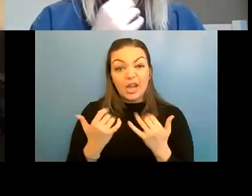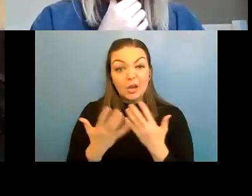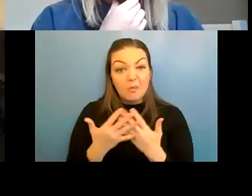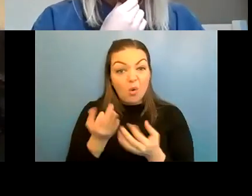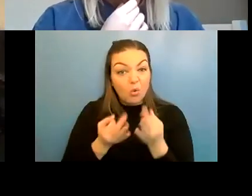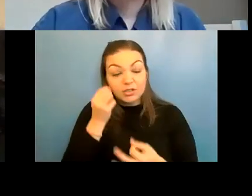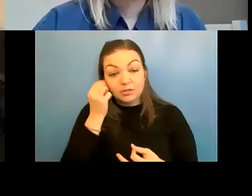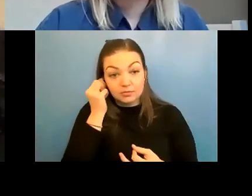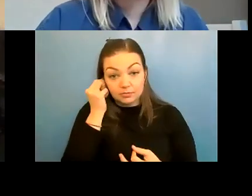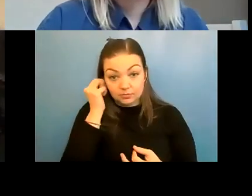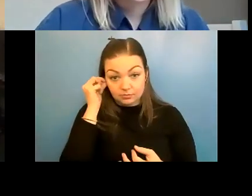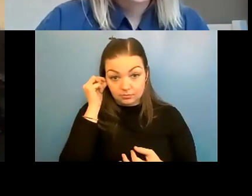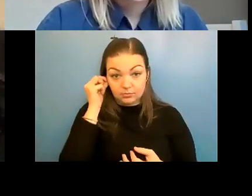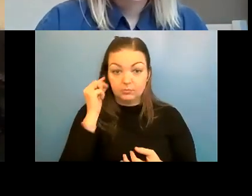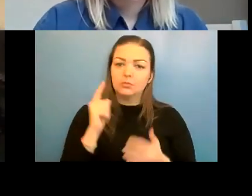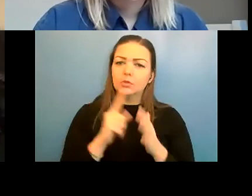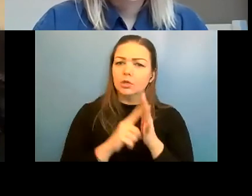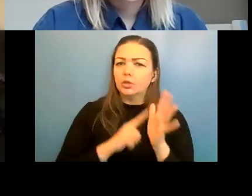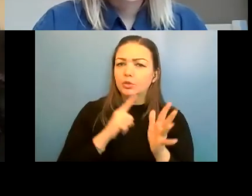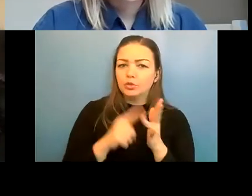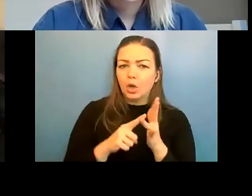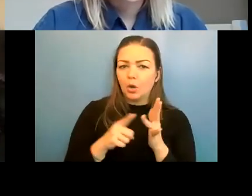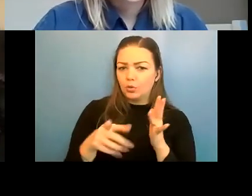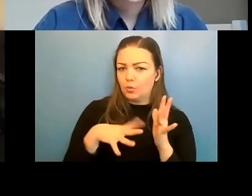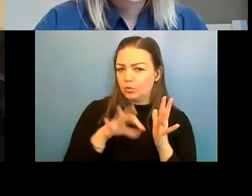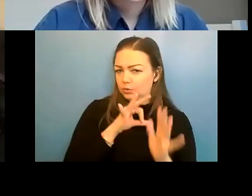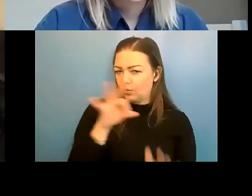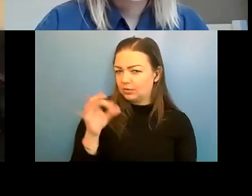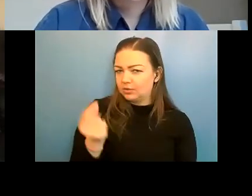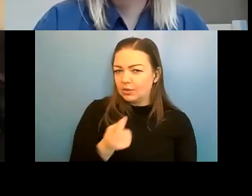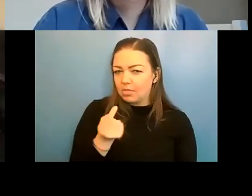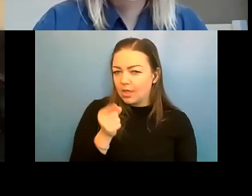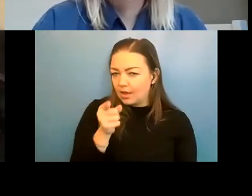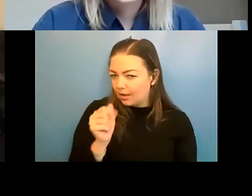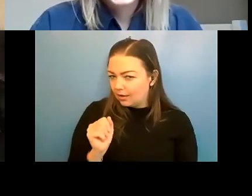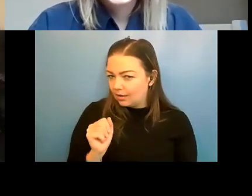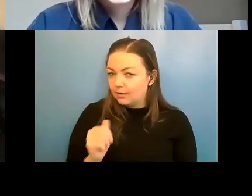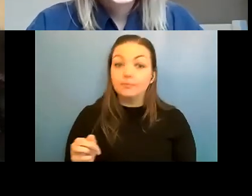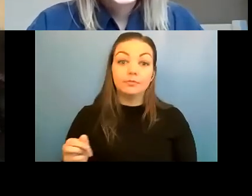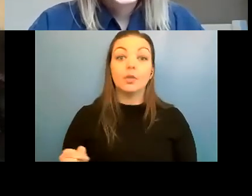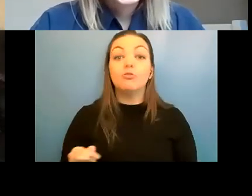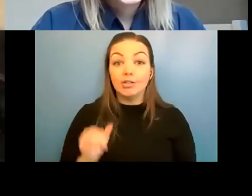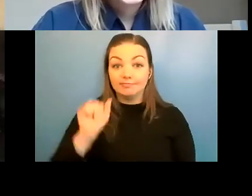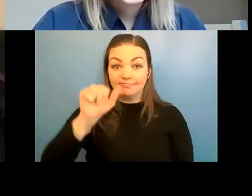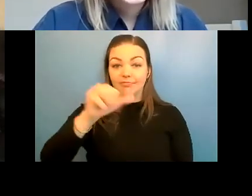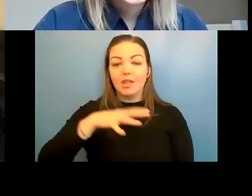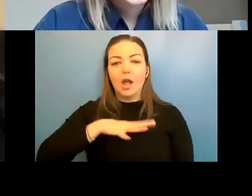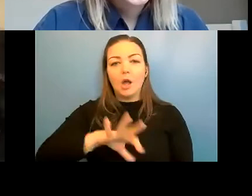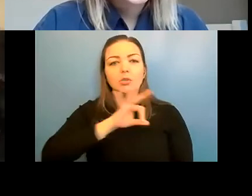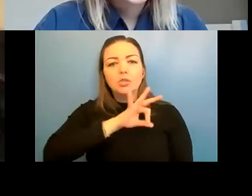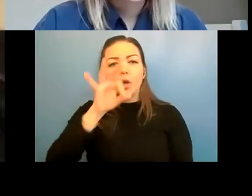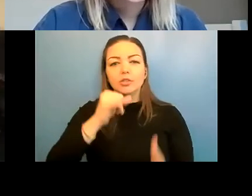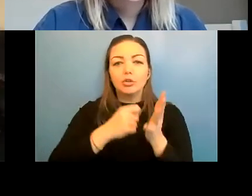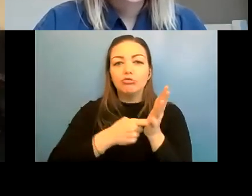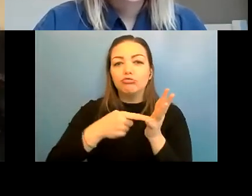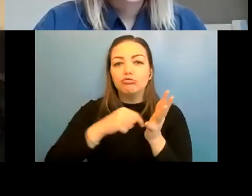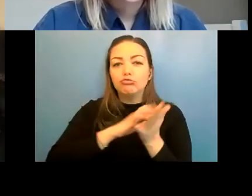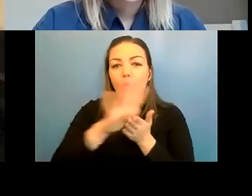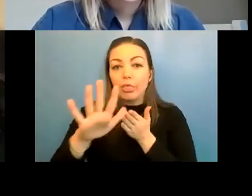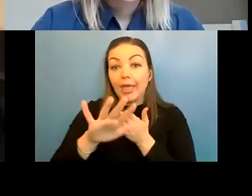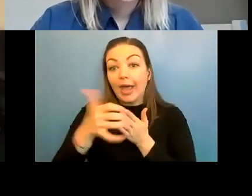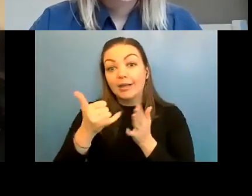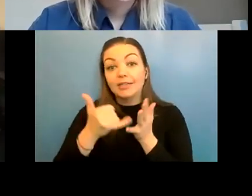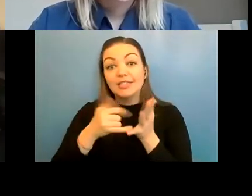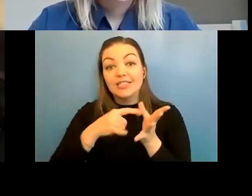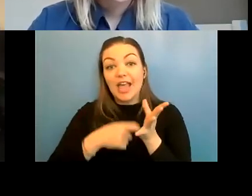Definitely, thanks Neil. So I just want to check if we have got any more questions - Jo, did you have something you wanted to ask?